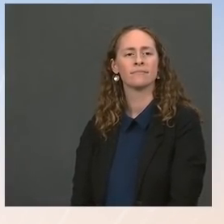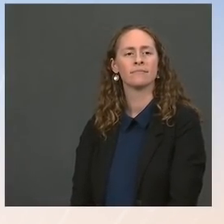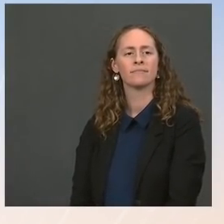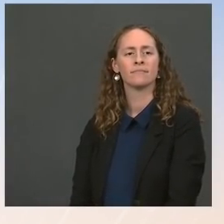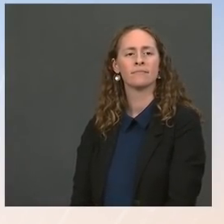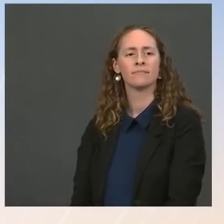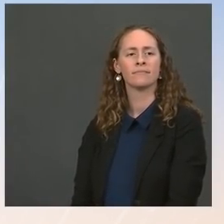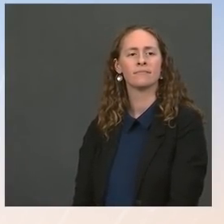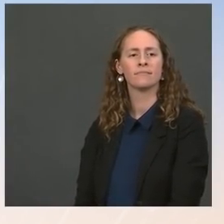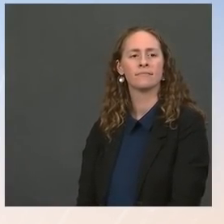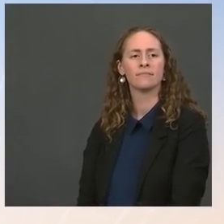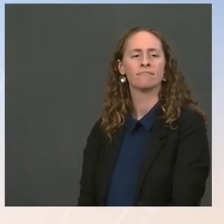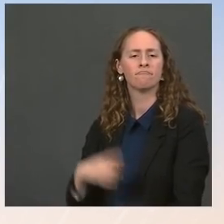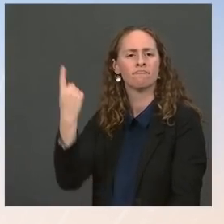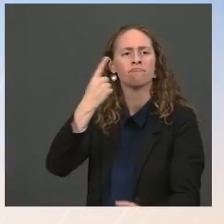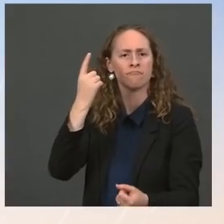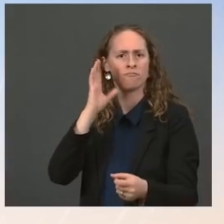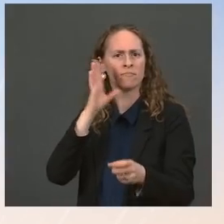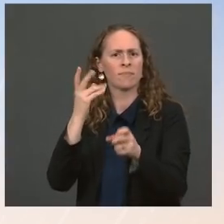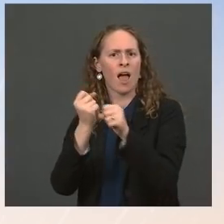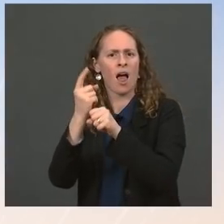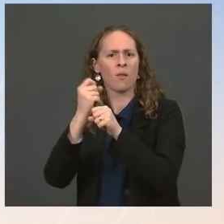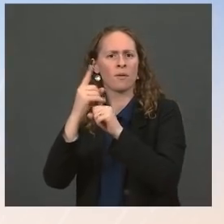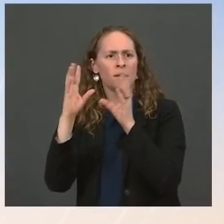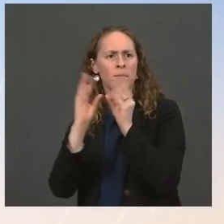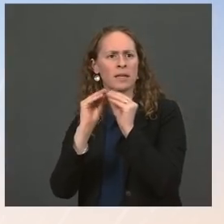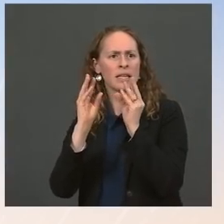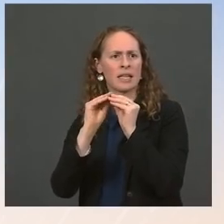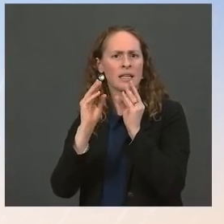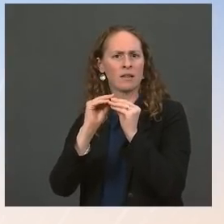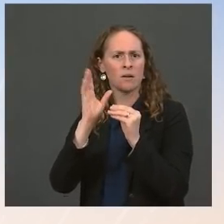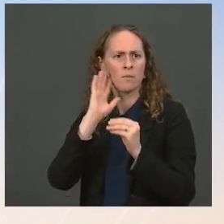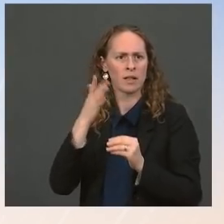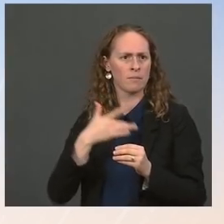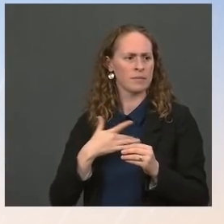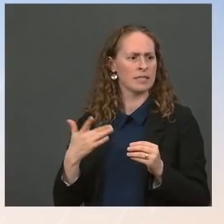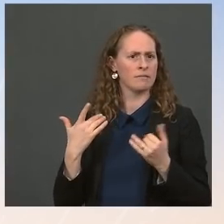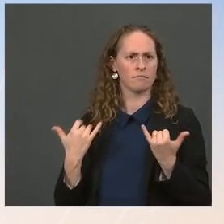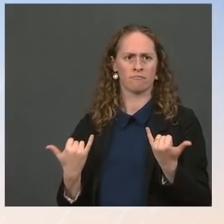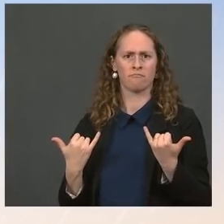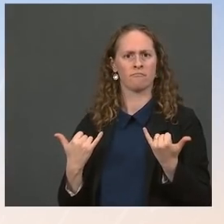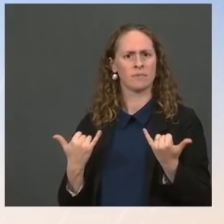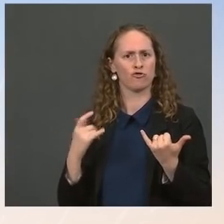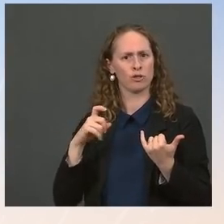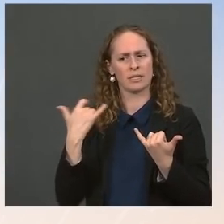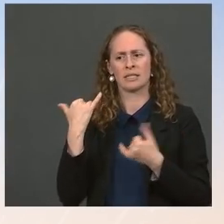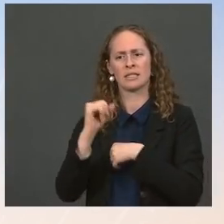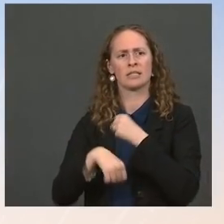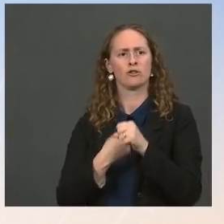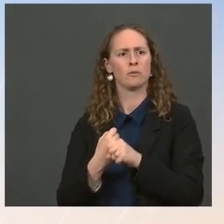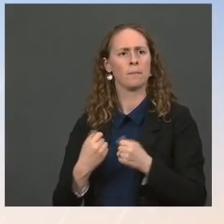just, you know, down the street from here right now. And there's obviously a lot of questions around the leadership there.